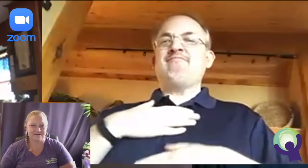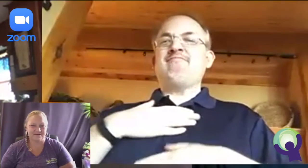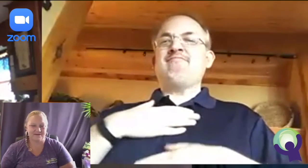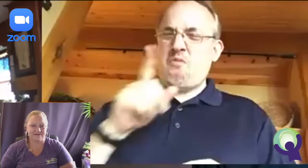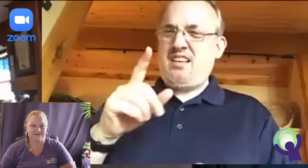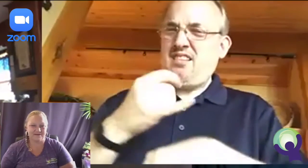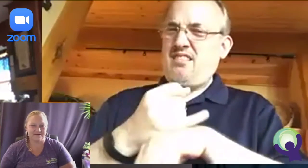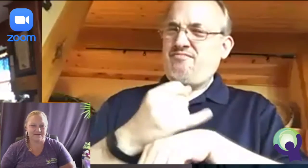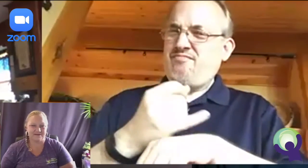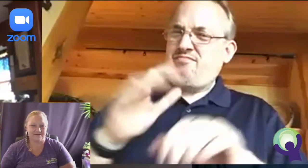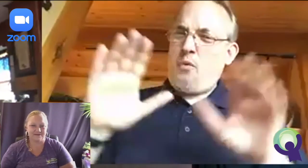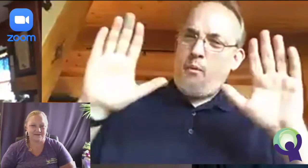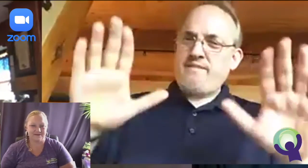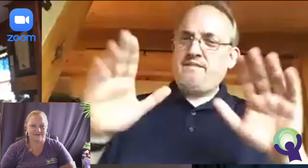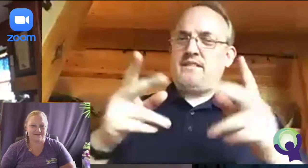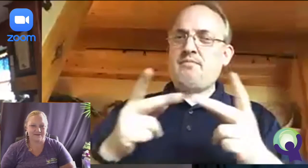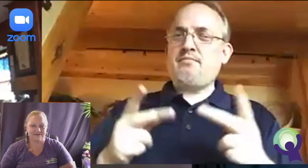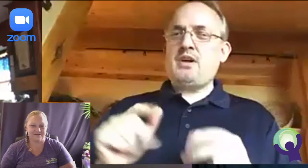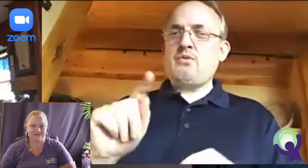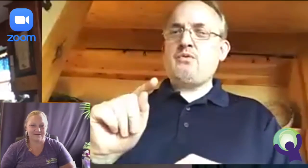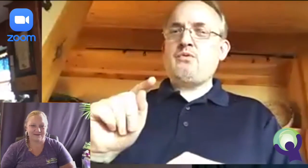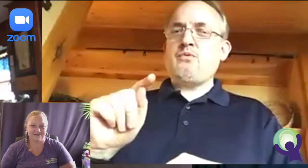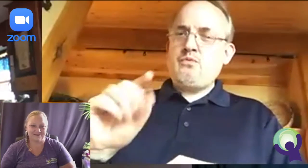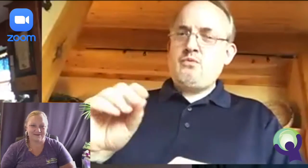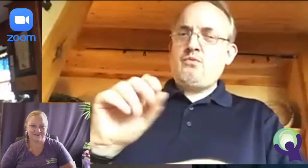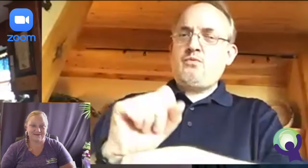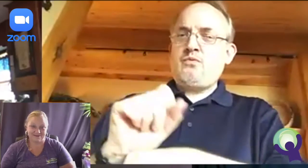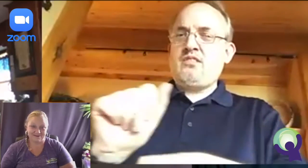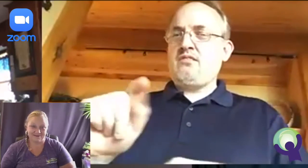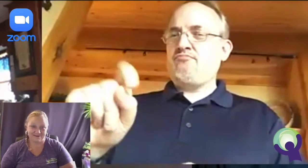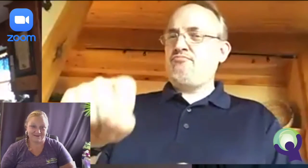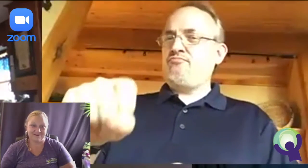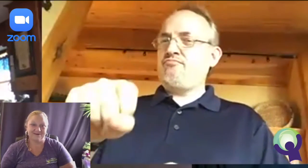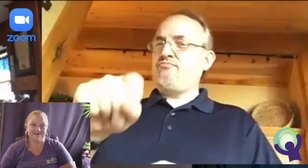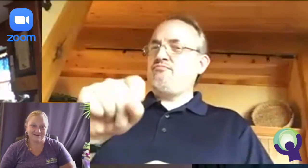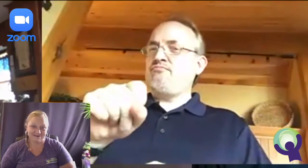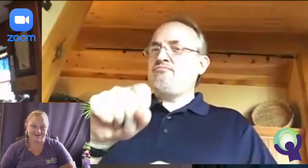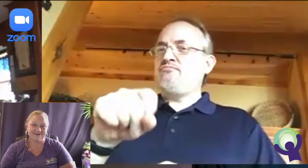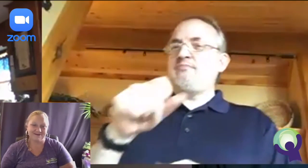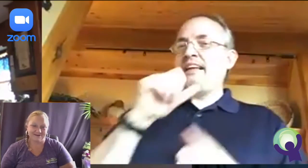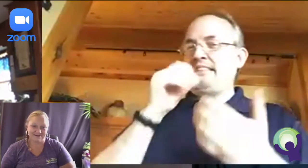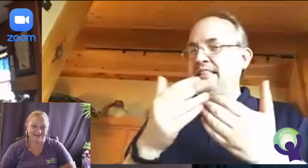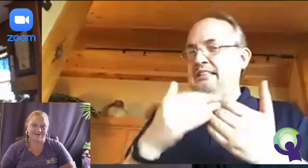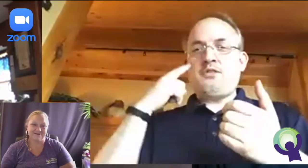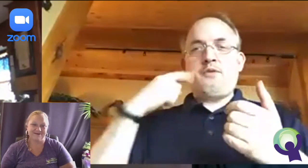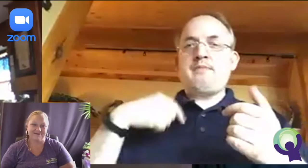School for the Deaf. I really enjoyed that I enjoyed the place I enjoyed my work there.